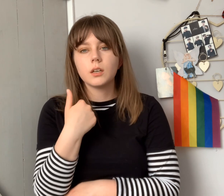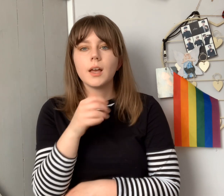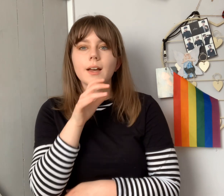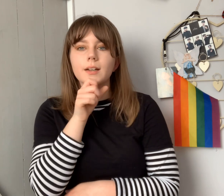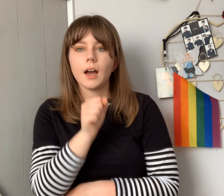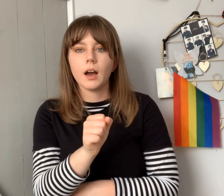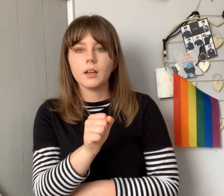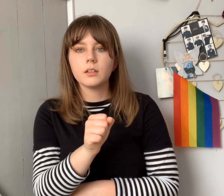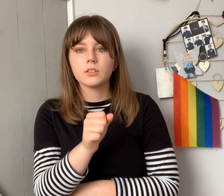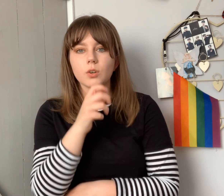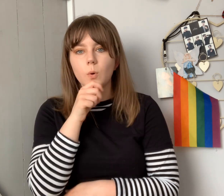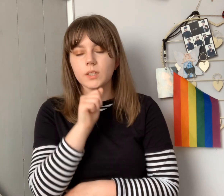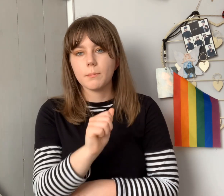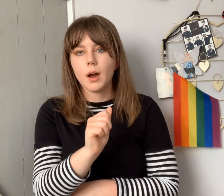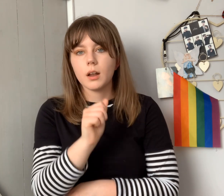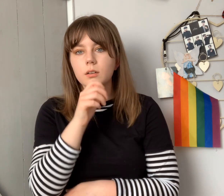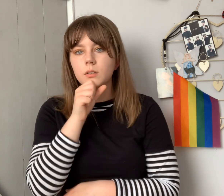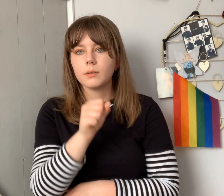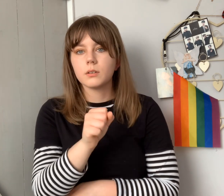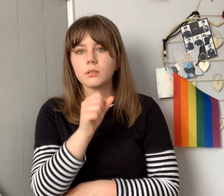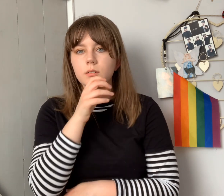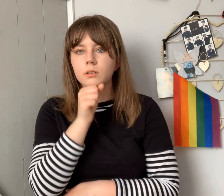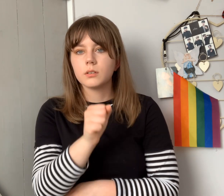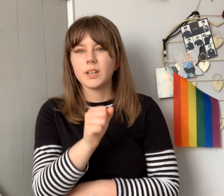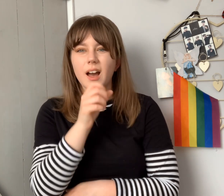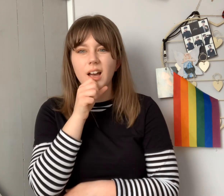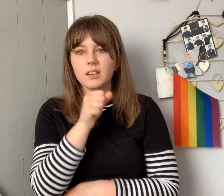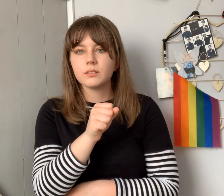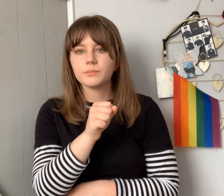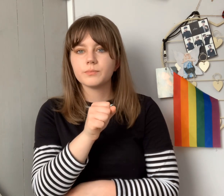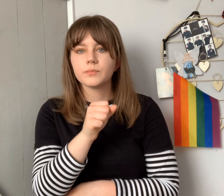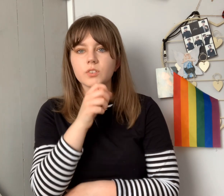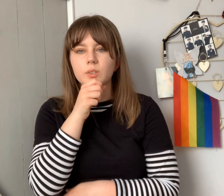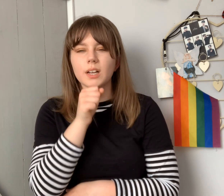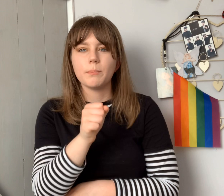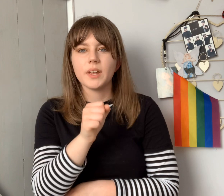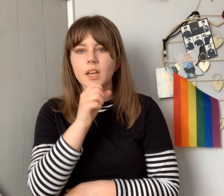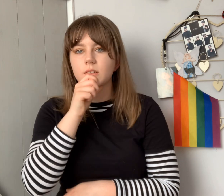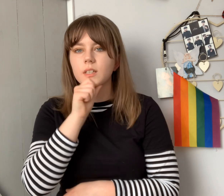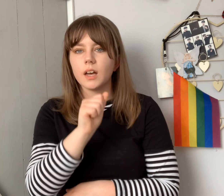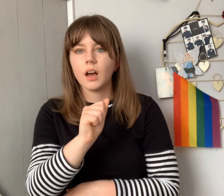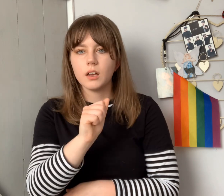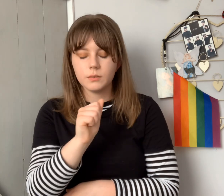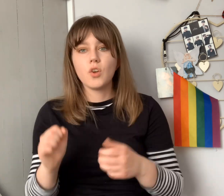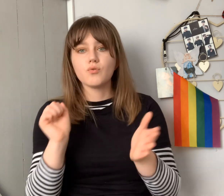"Guy" so it's a man, imagine a beard "guy"